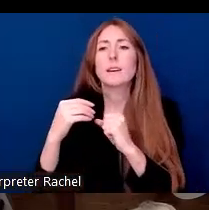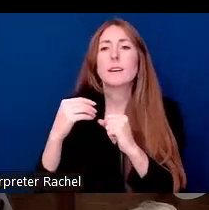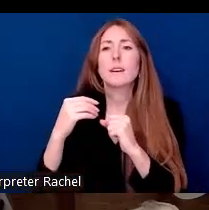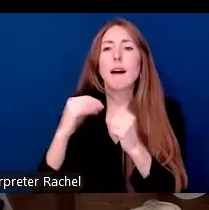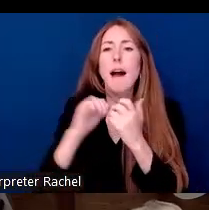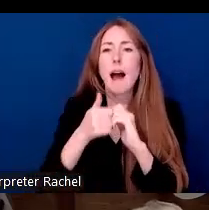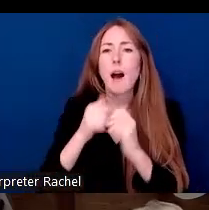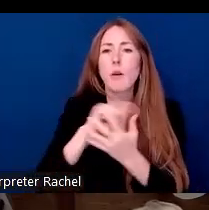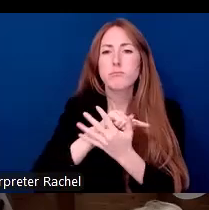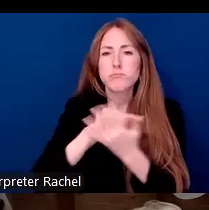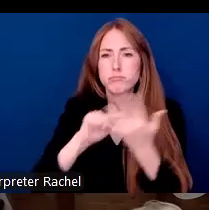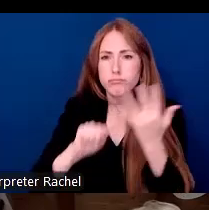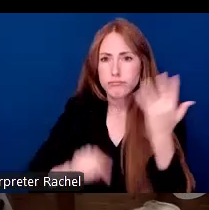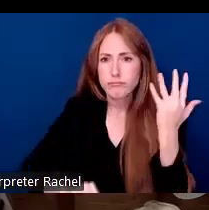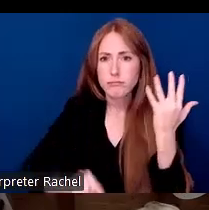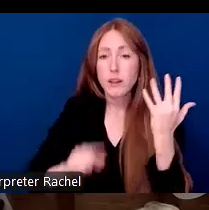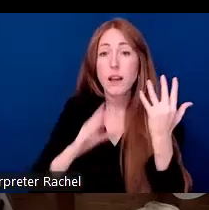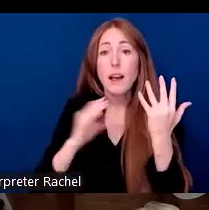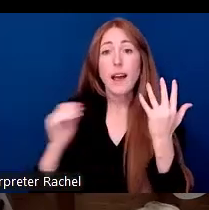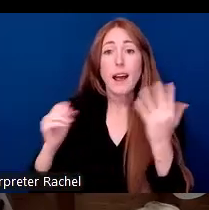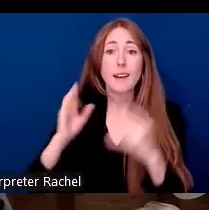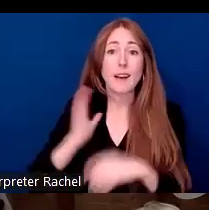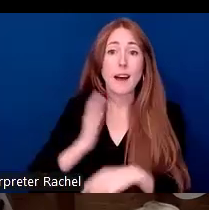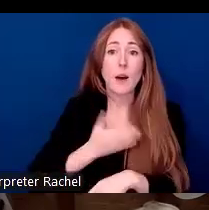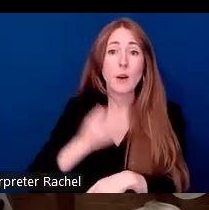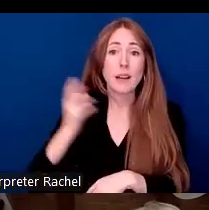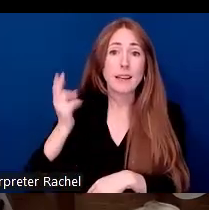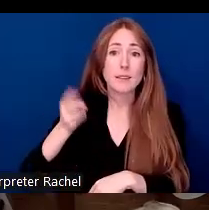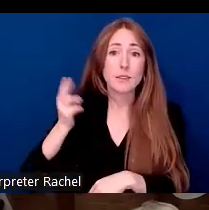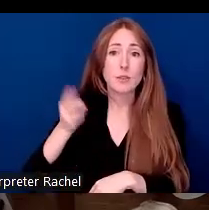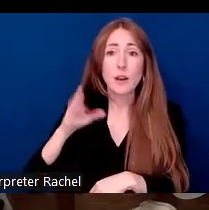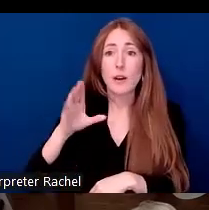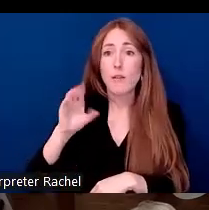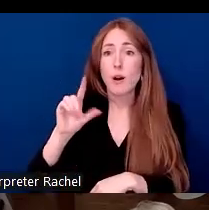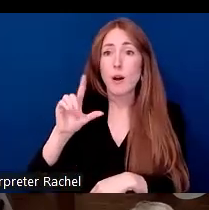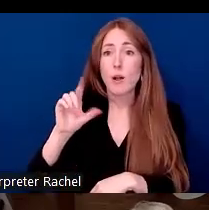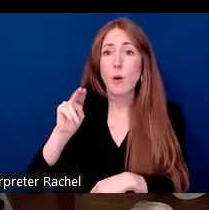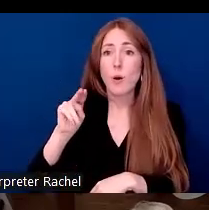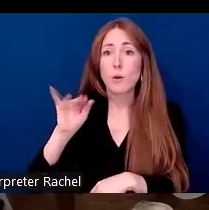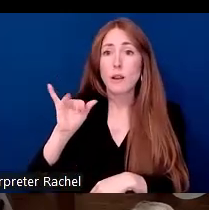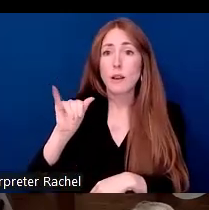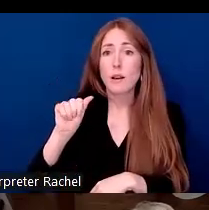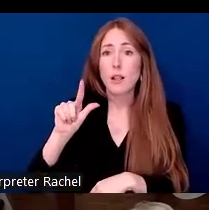and the history of colonialism in this province in Canada created non-choices,